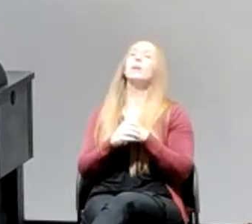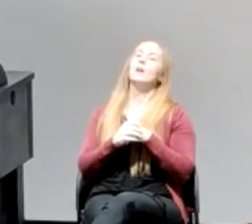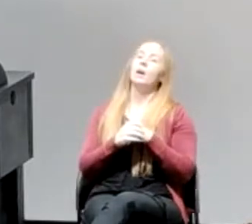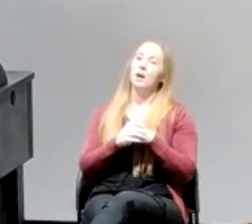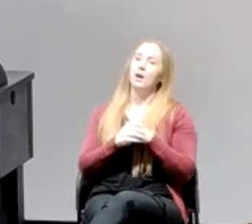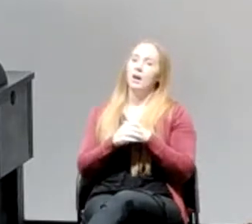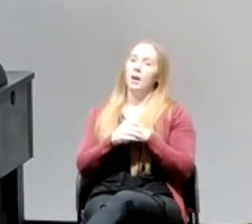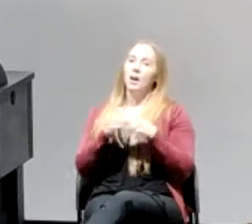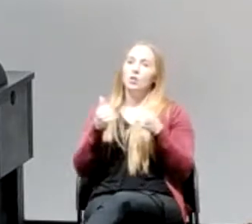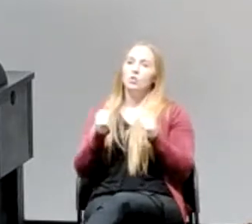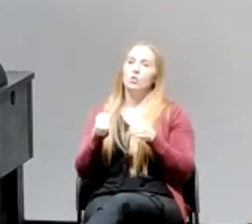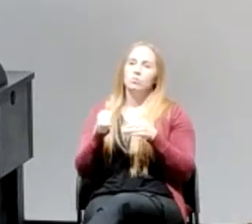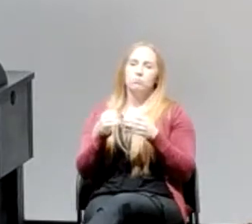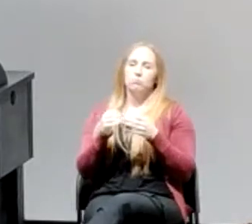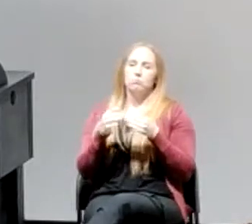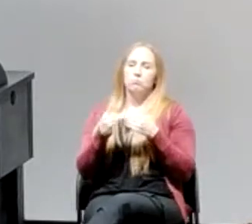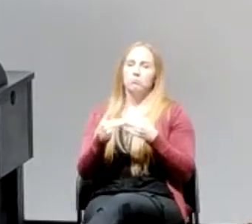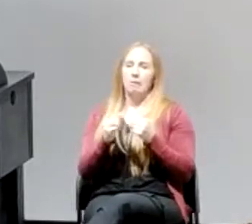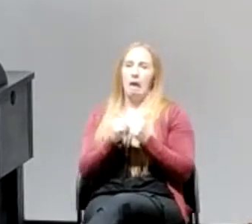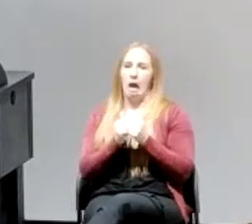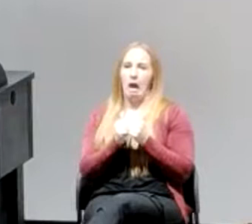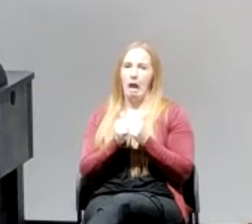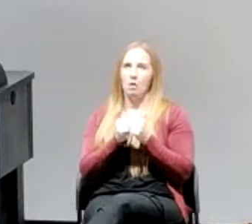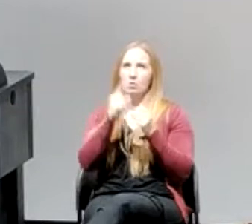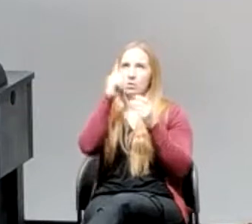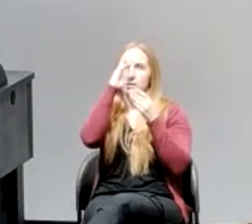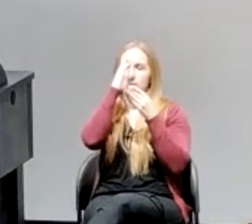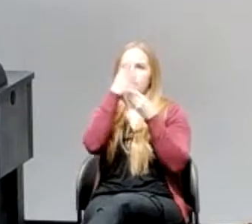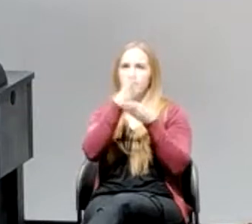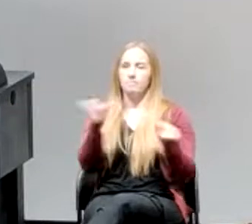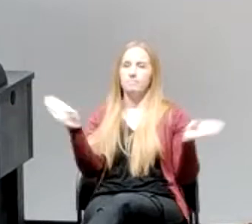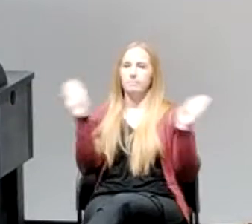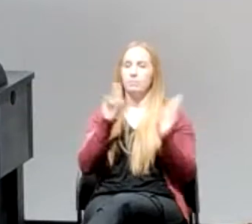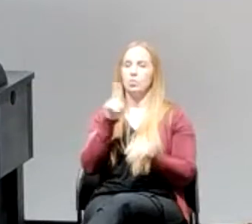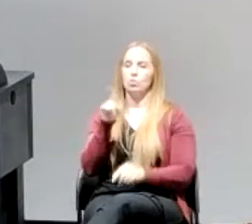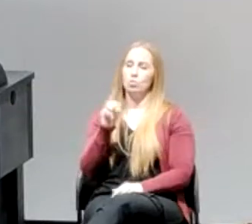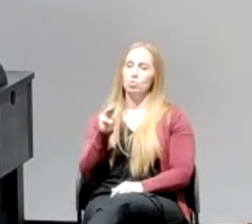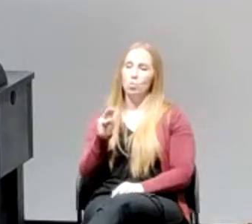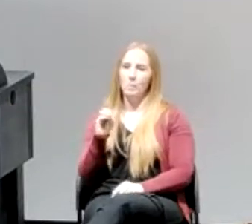Let's make sure the precision and the zoom in and the execution and the implementation is as close